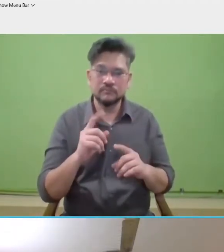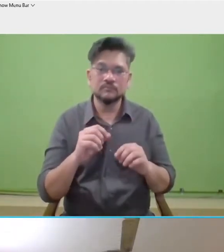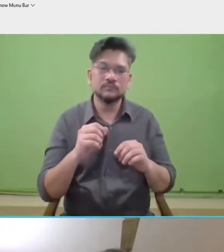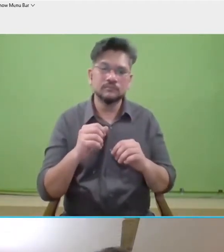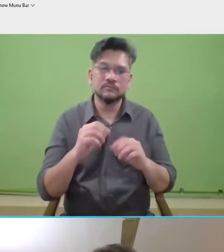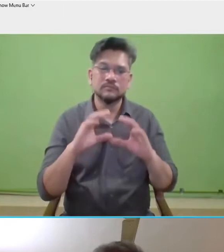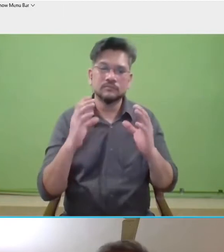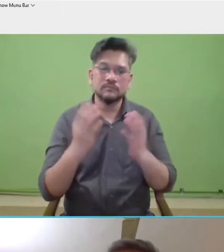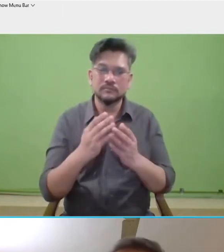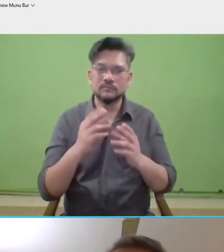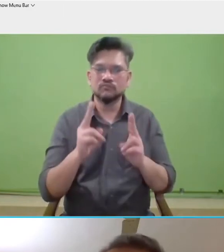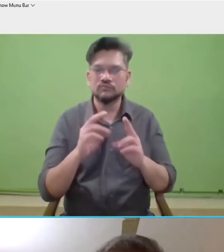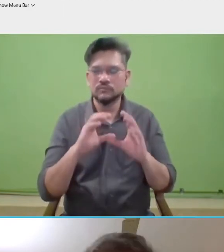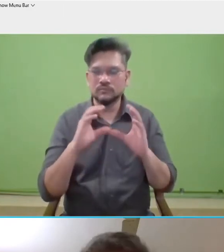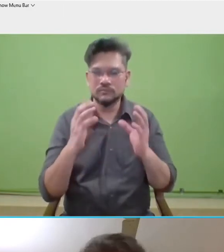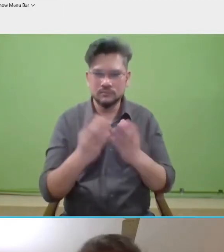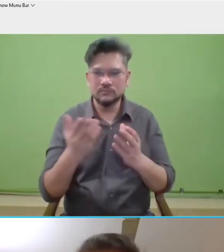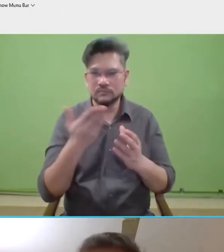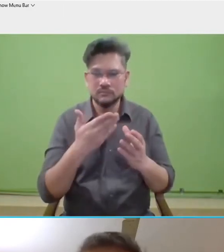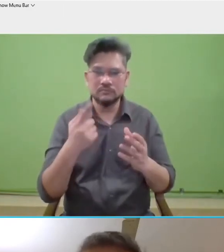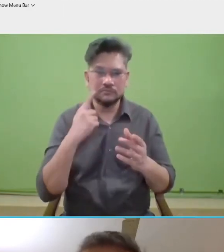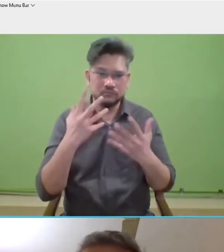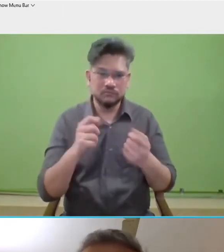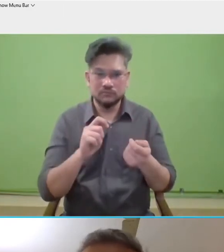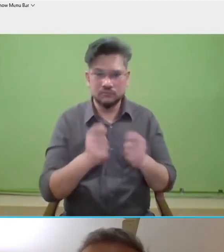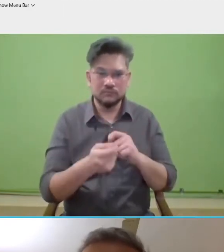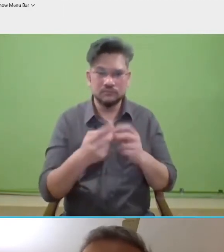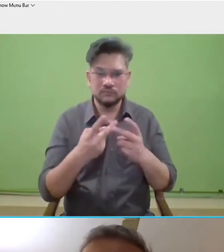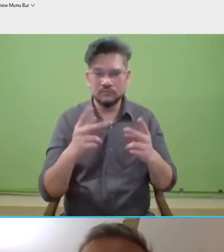to make the changes that we want to make because of you know how